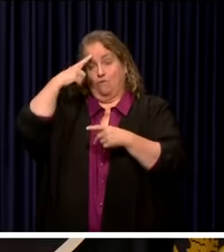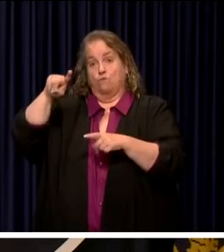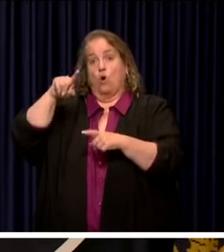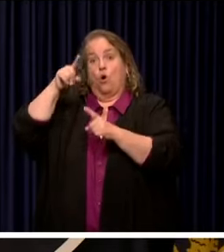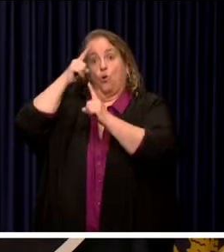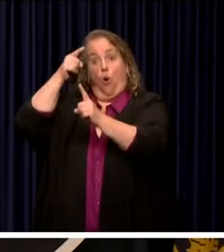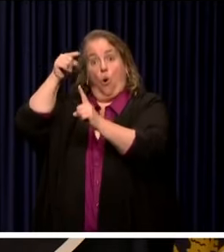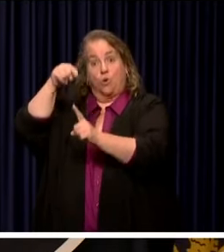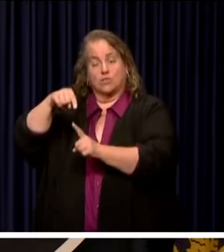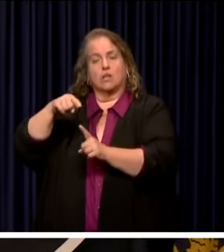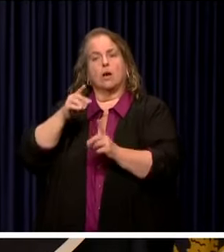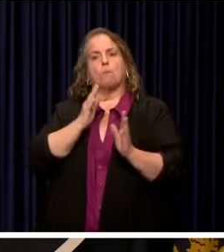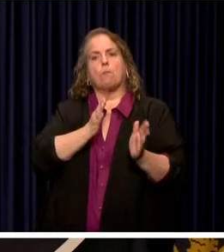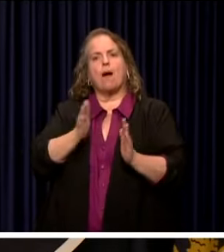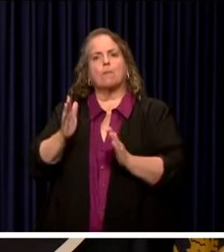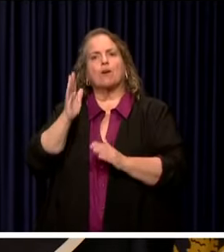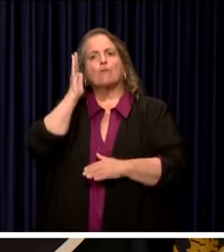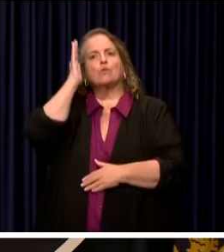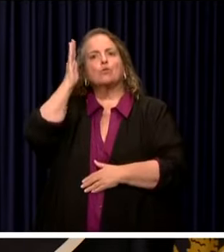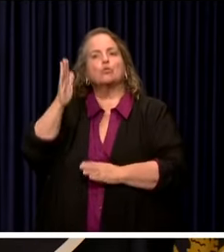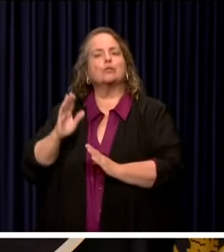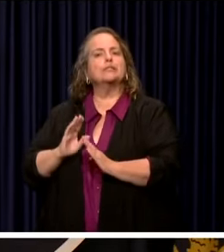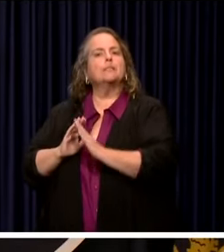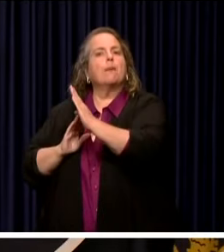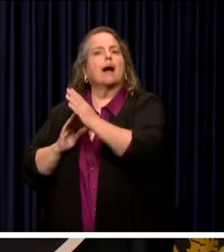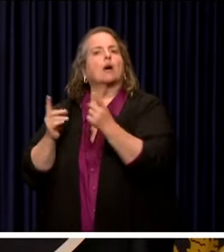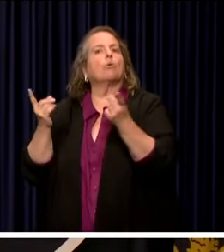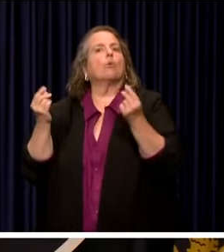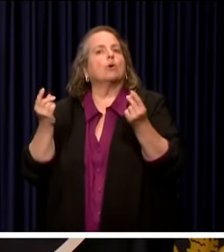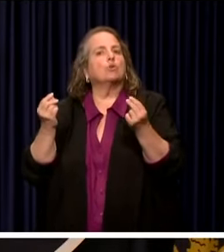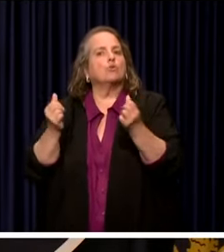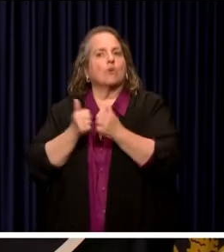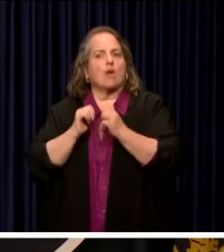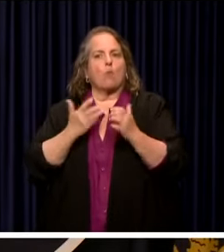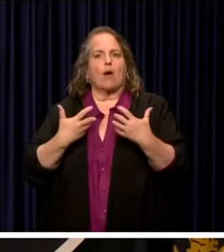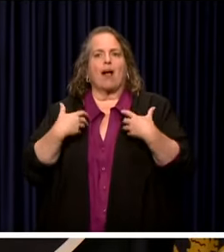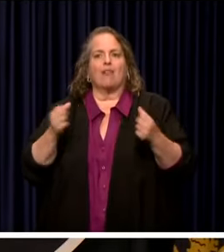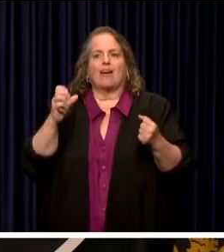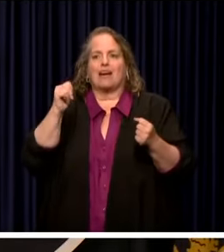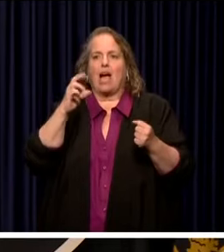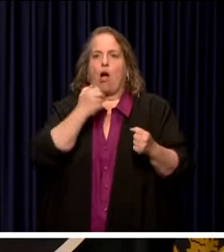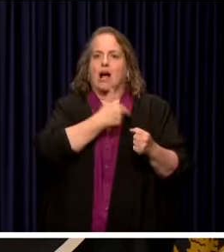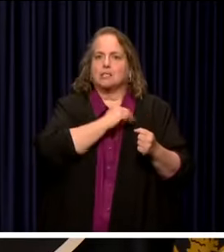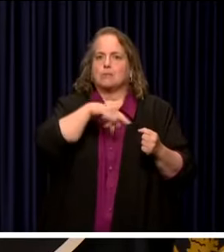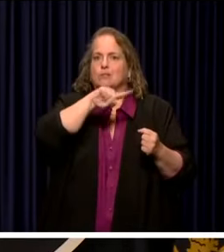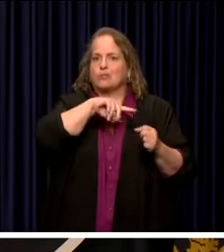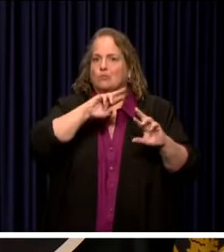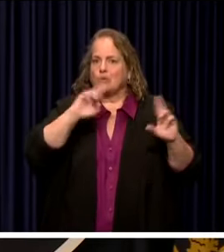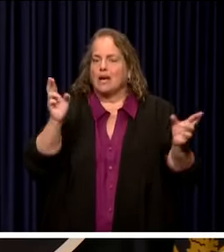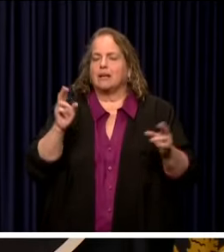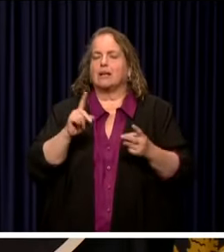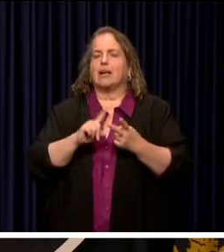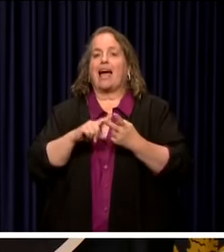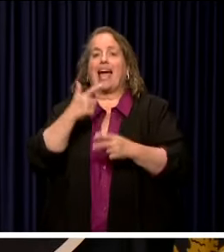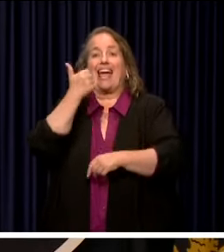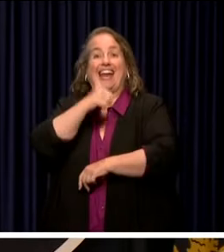OTHER THAN WHAT IT IS AND IS PROVIDING THE GREAT HELP THAT IT